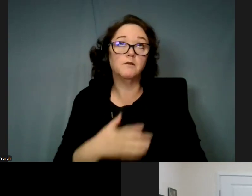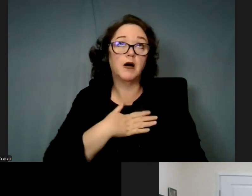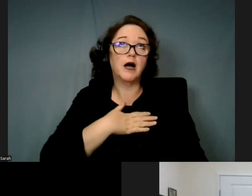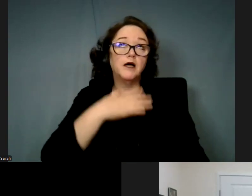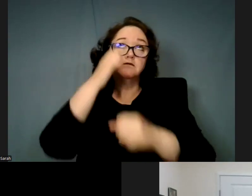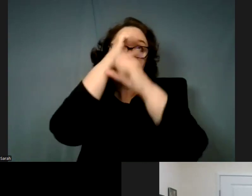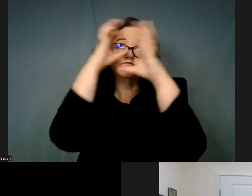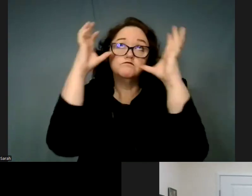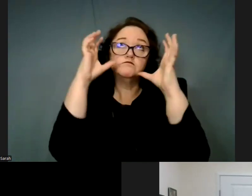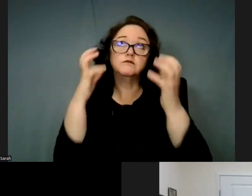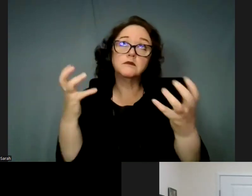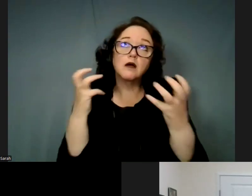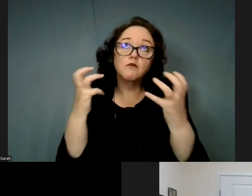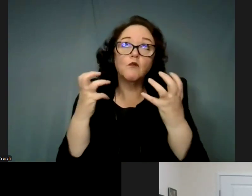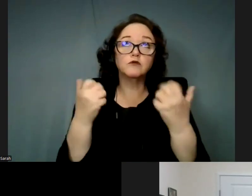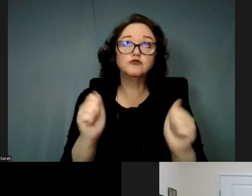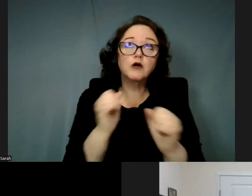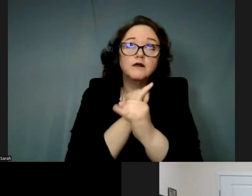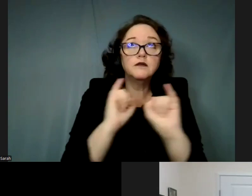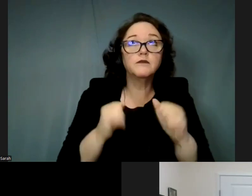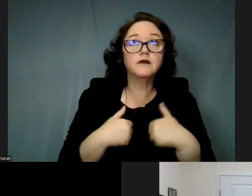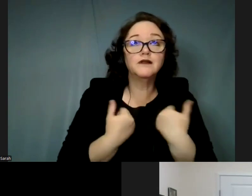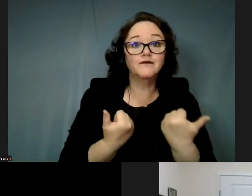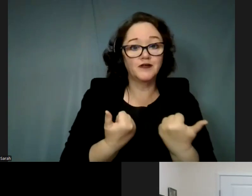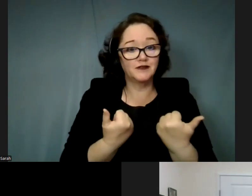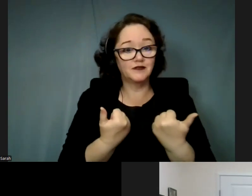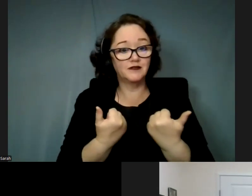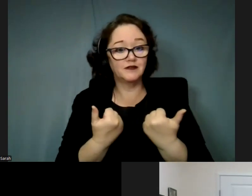I'm like, well, if I'm going to be waiting long hours for